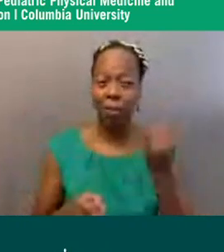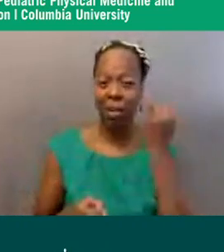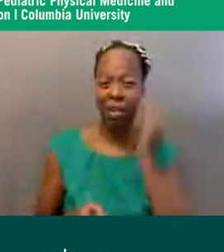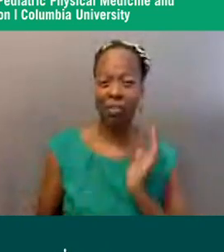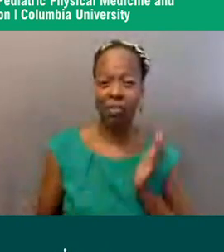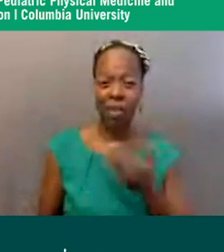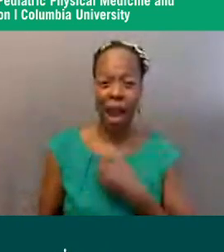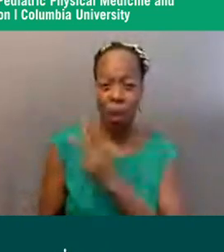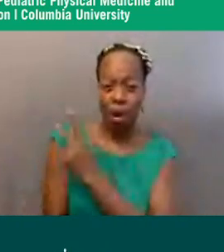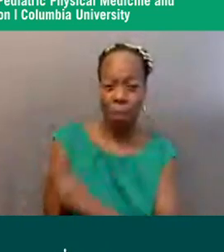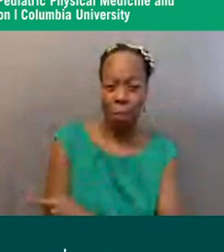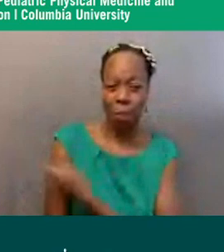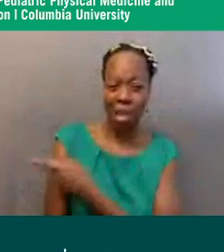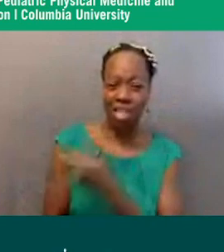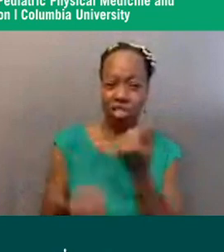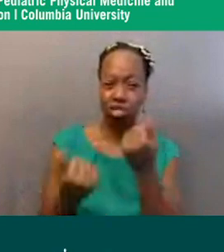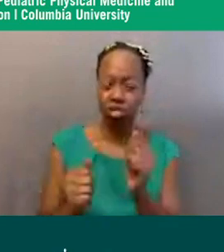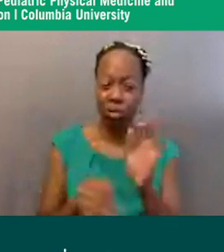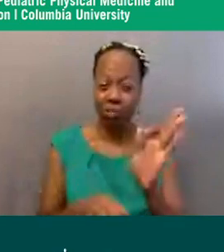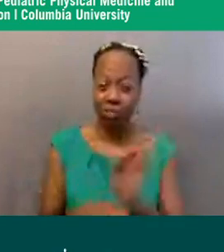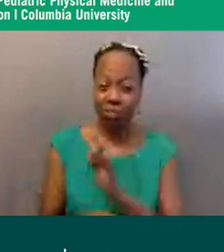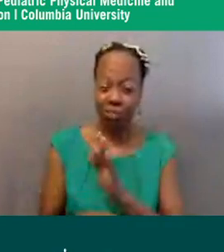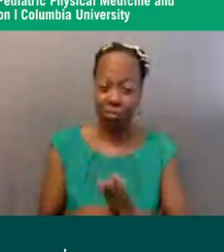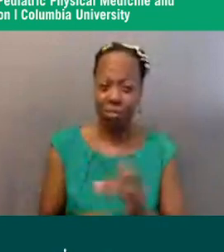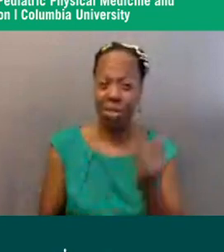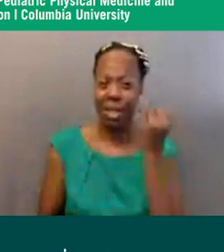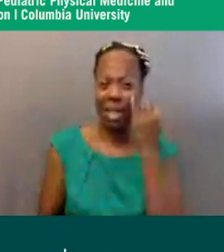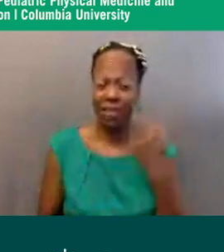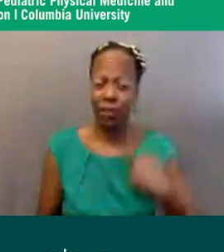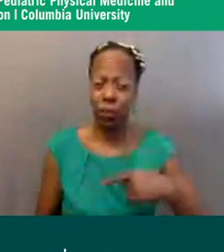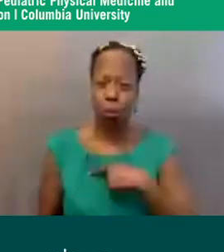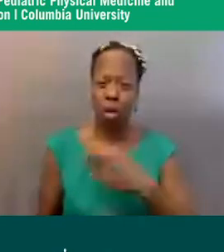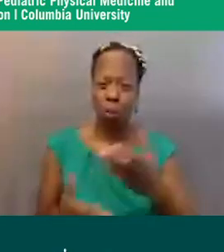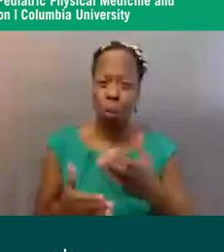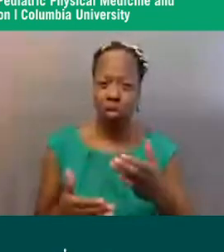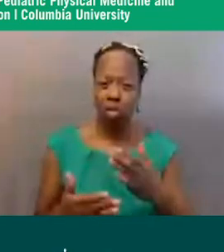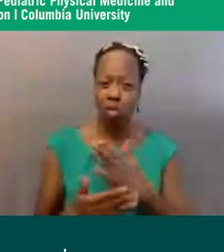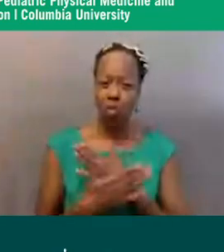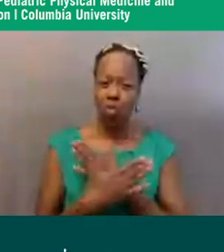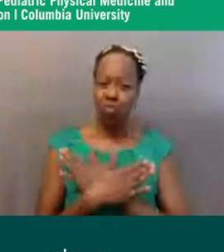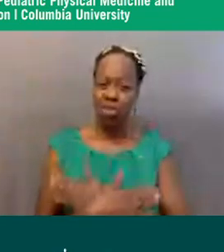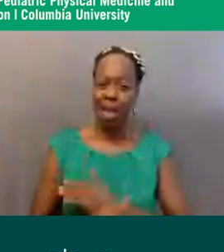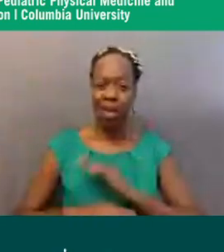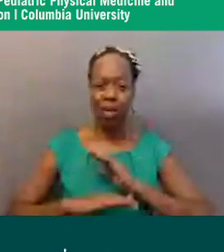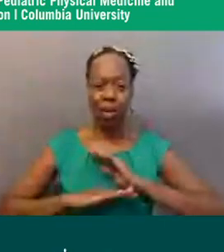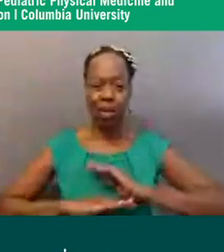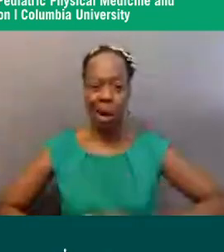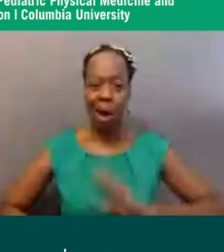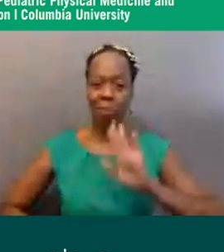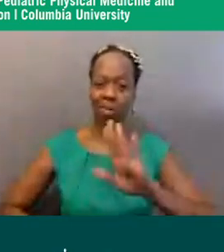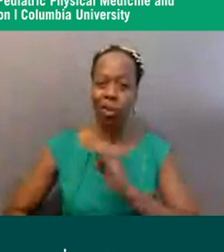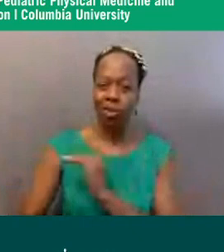So if we want to relax a stiff muscles, we have to work on the strengthening the muscles,